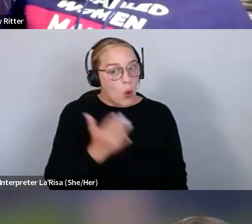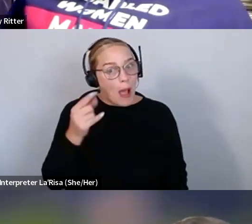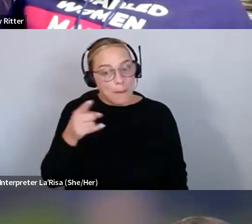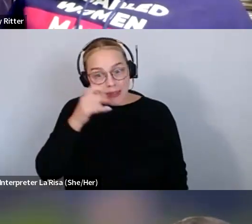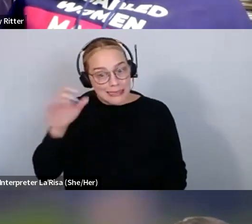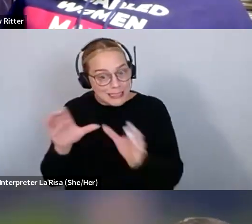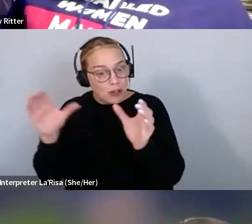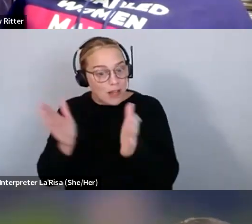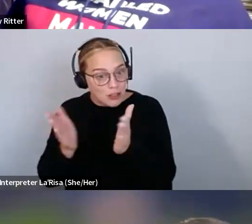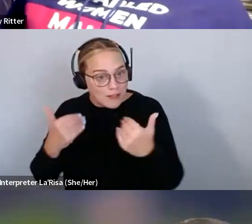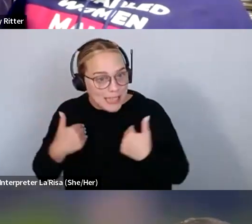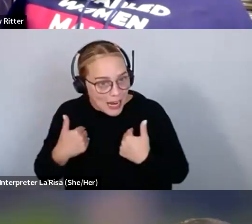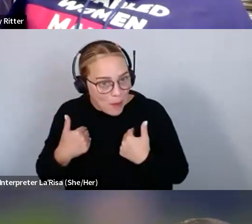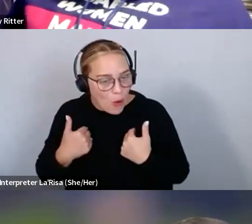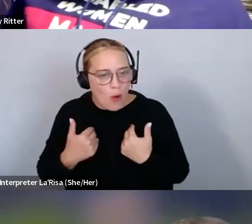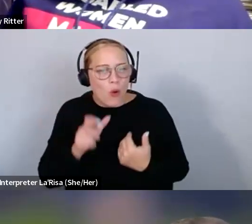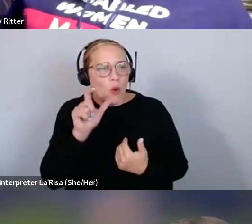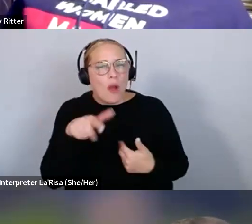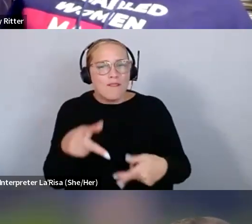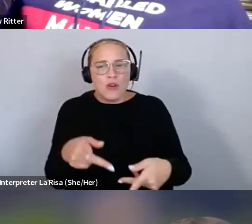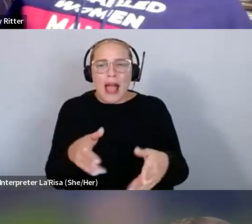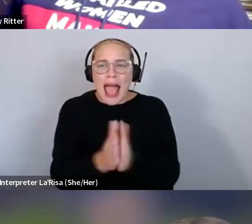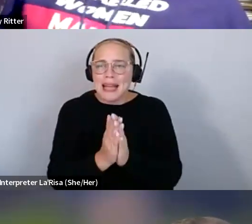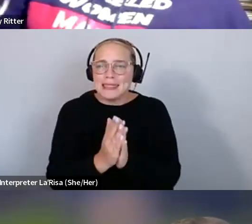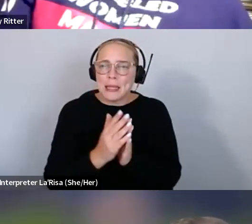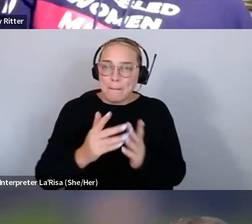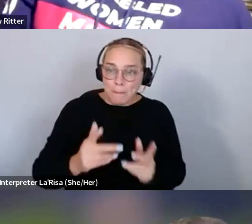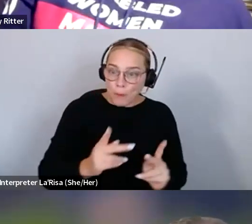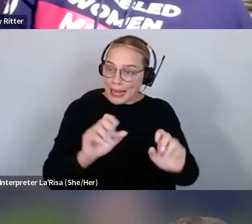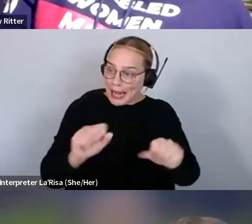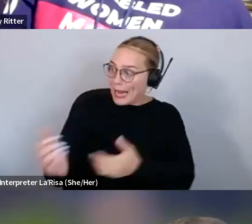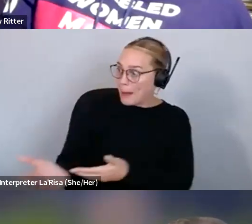Rosa asked them about Kirby? She did not. You want to know why? He is a